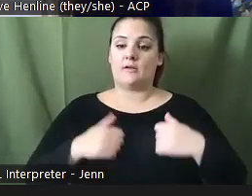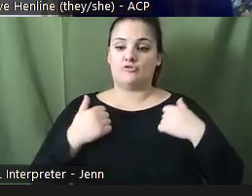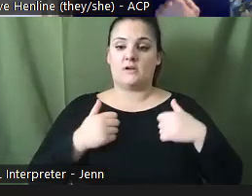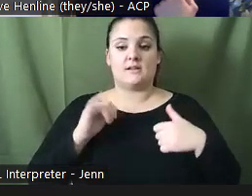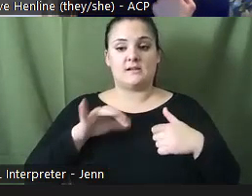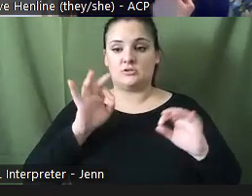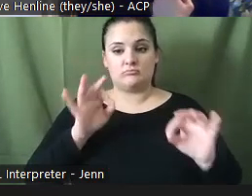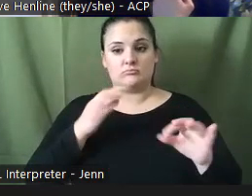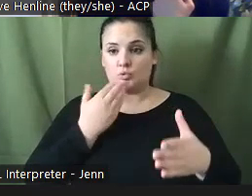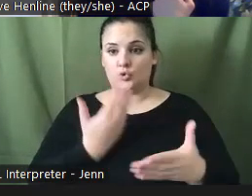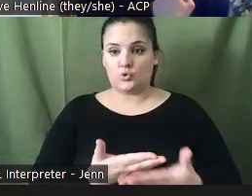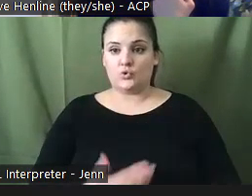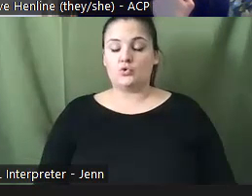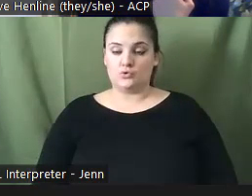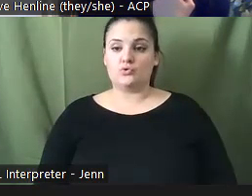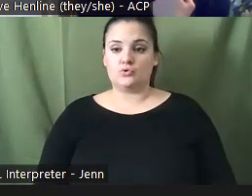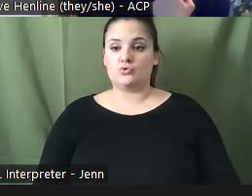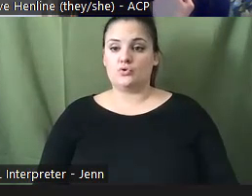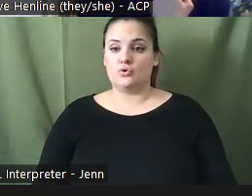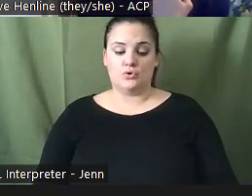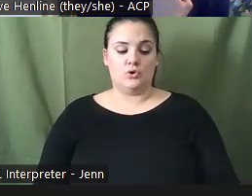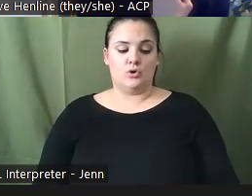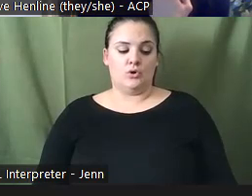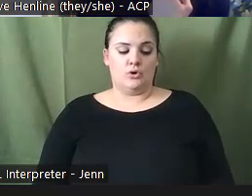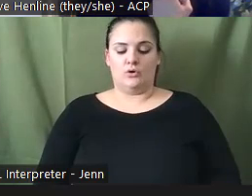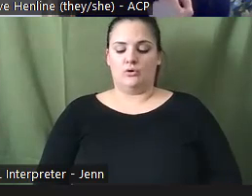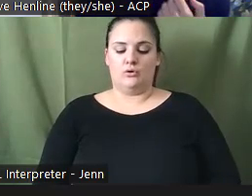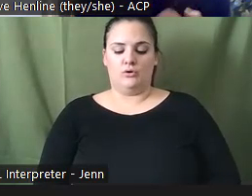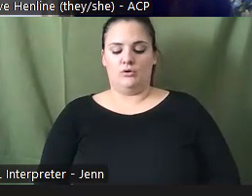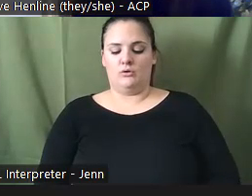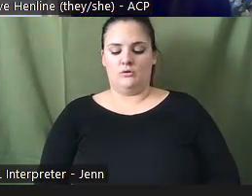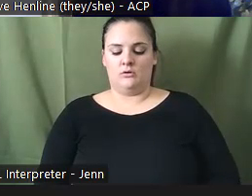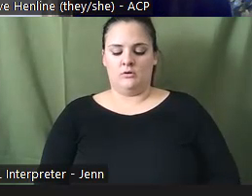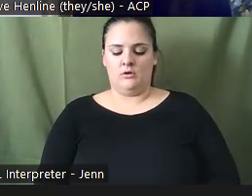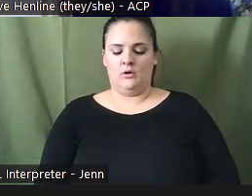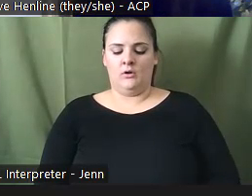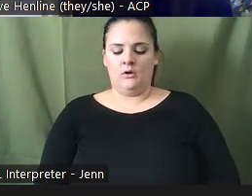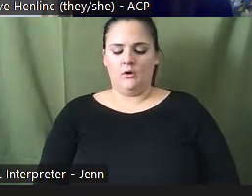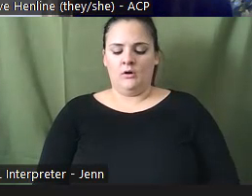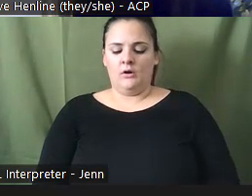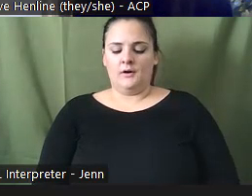indication of program fit, so that your actual address isn't already revealed in public records.